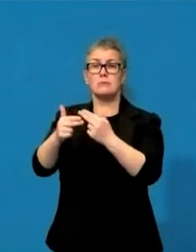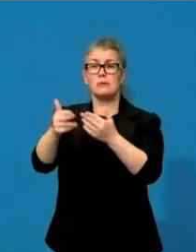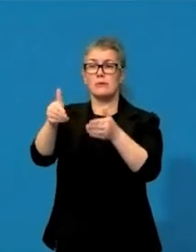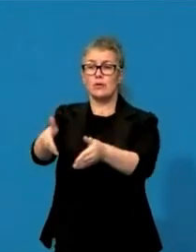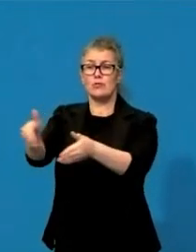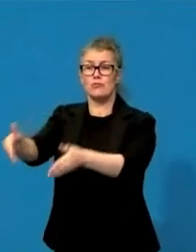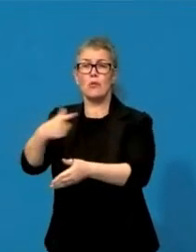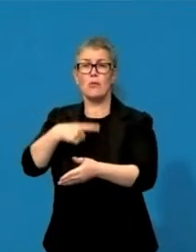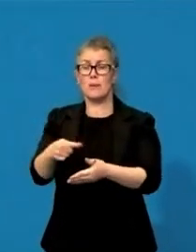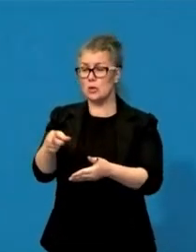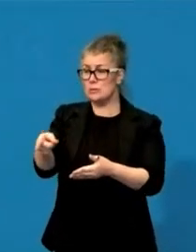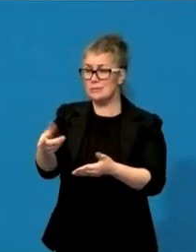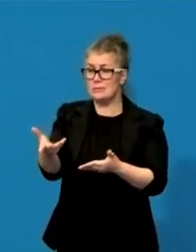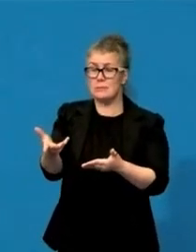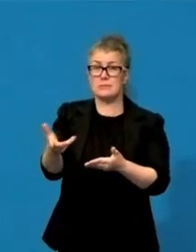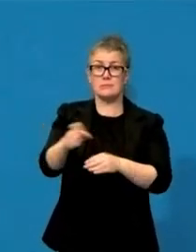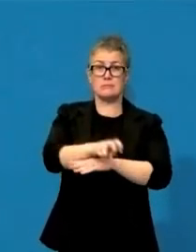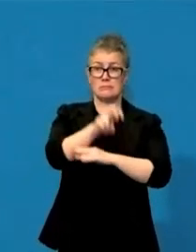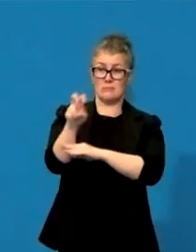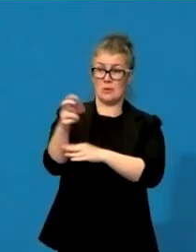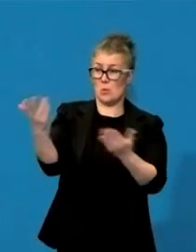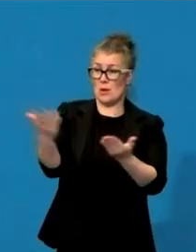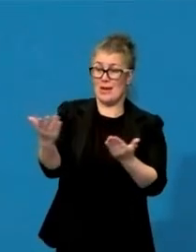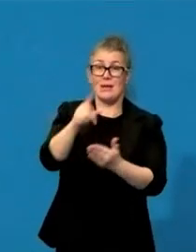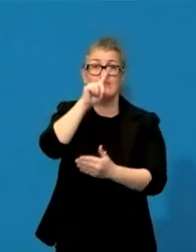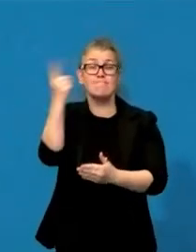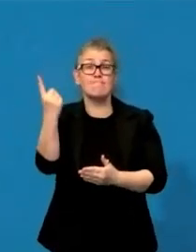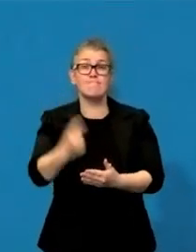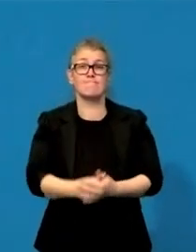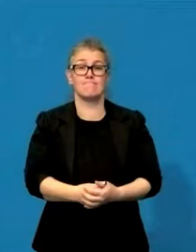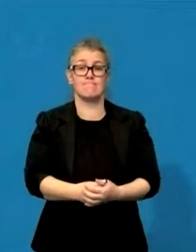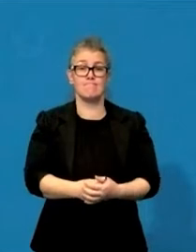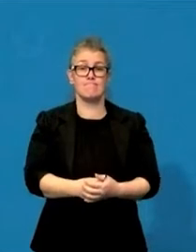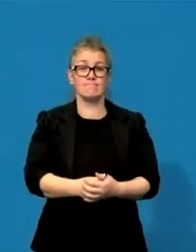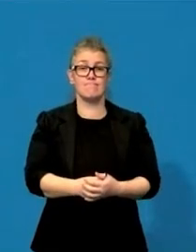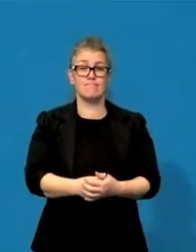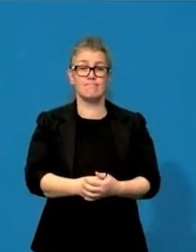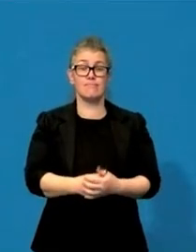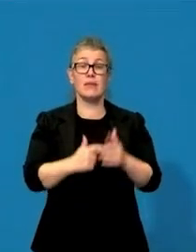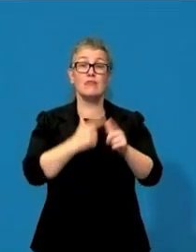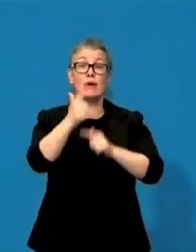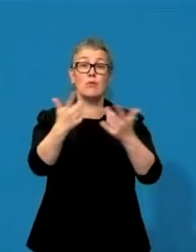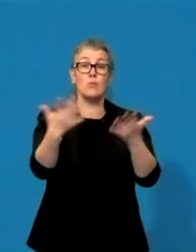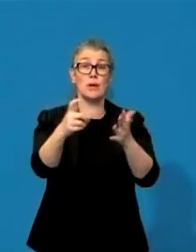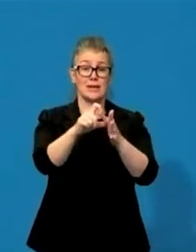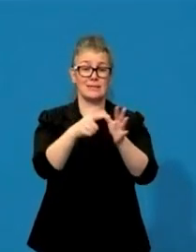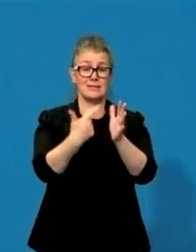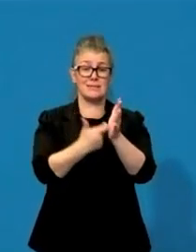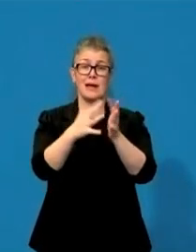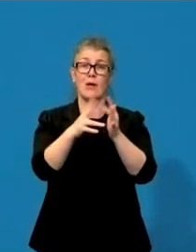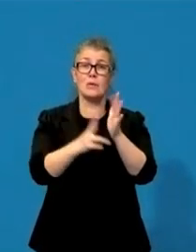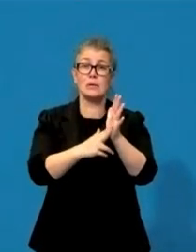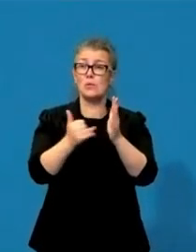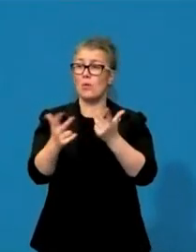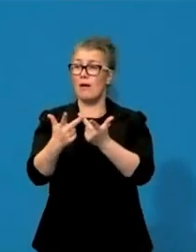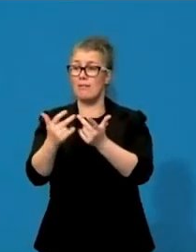her. Trips to Darwin, interstate, not able to take your family and see your family